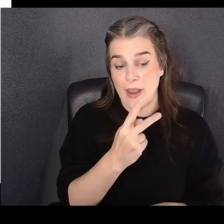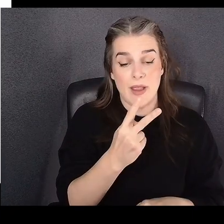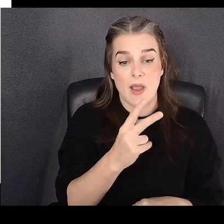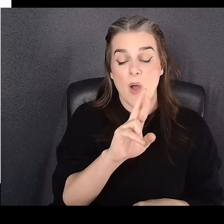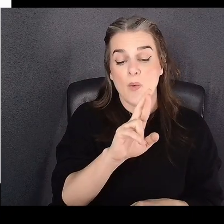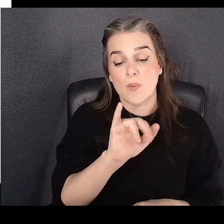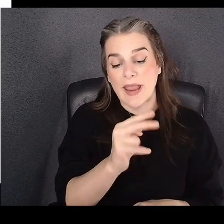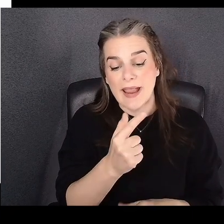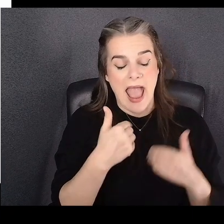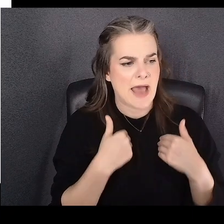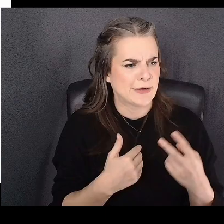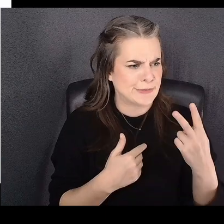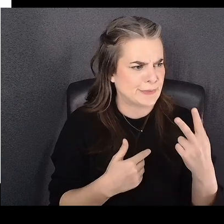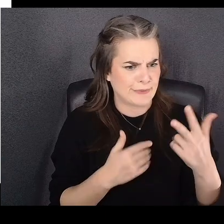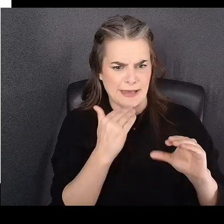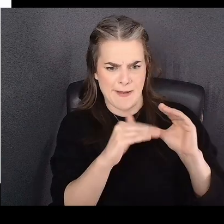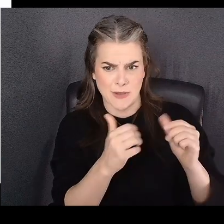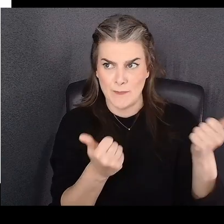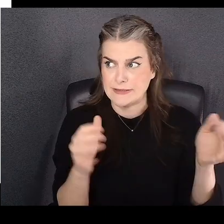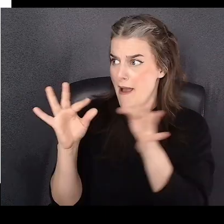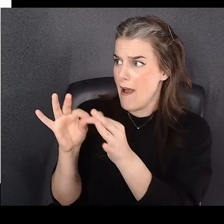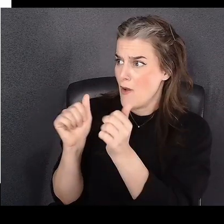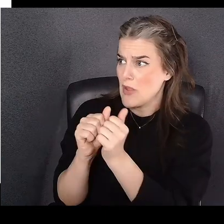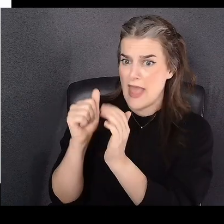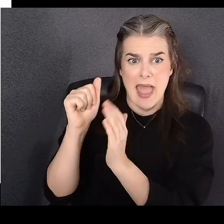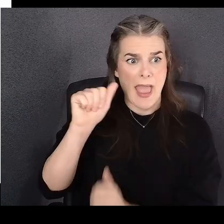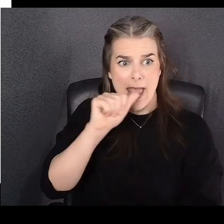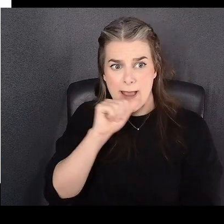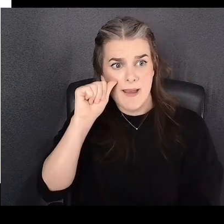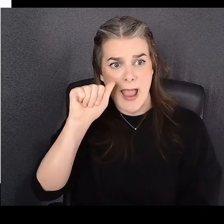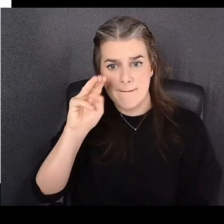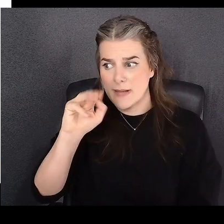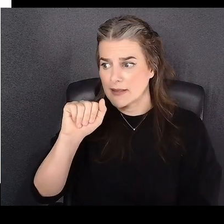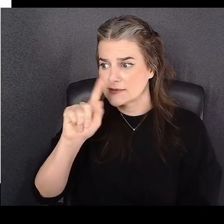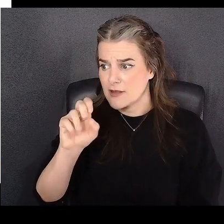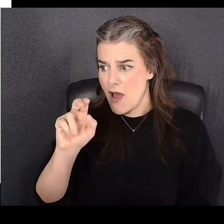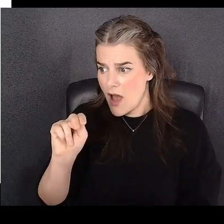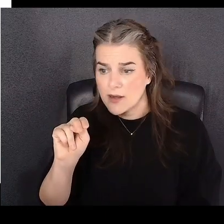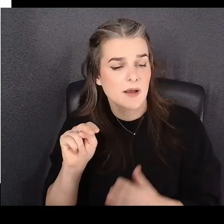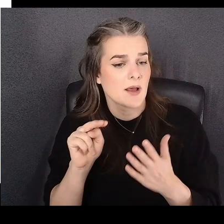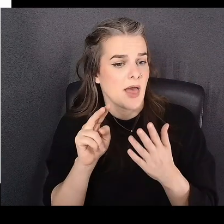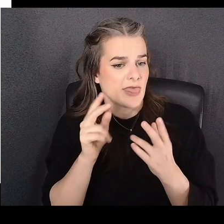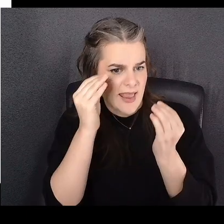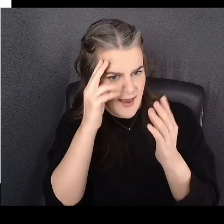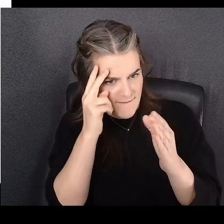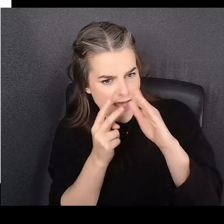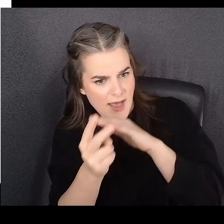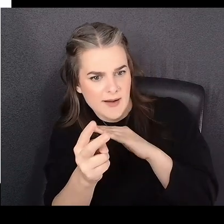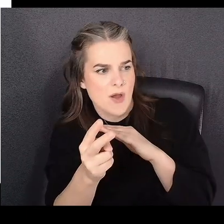And just having that thinking ahead of writing it all down-- we call them our cheat sheets.